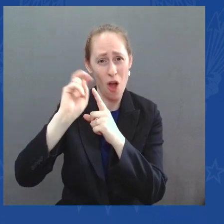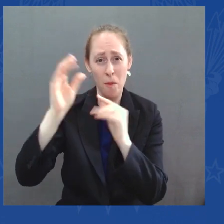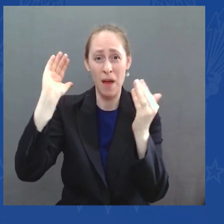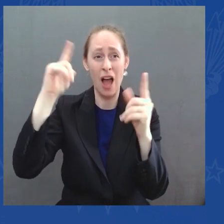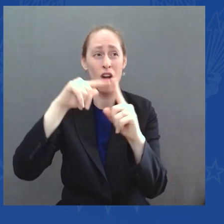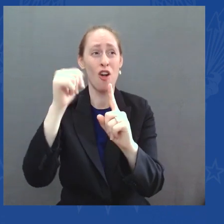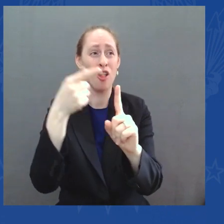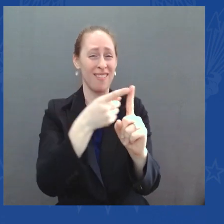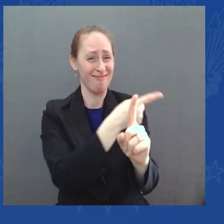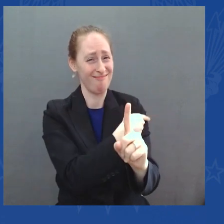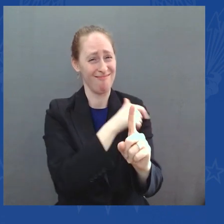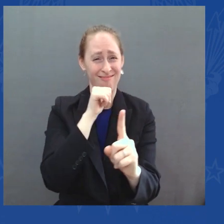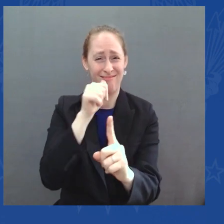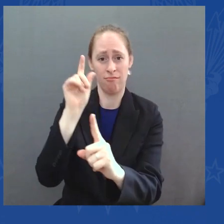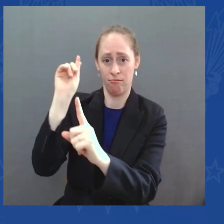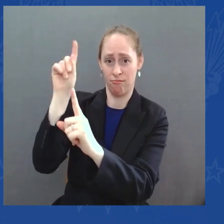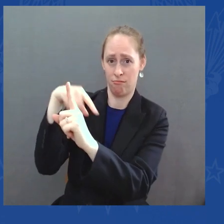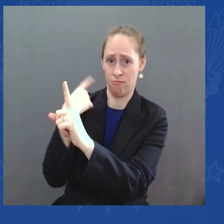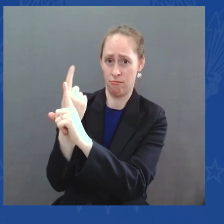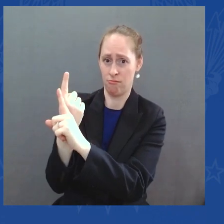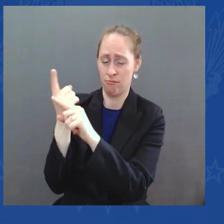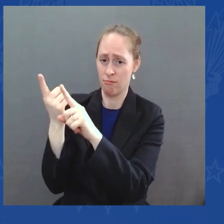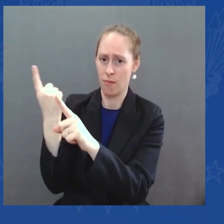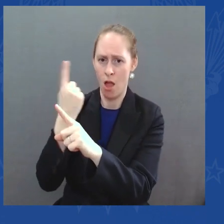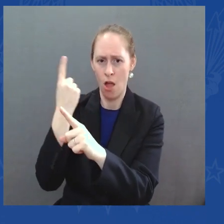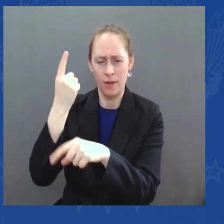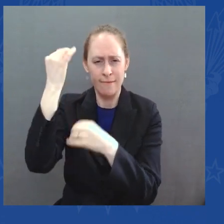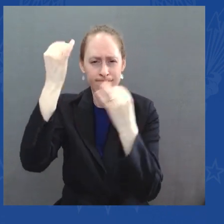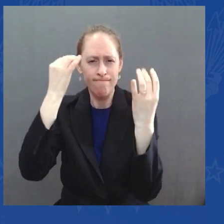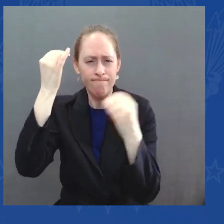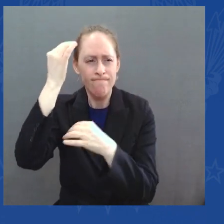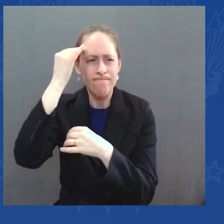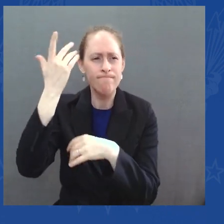And at the center of this administration, President Joe Biden.